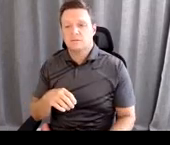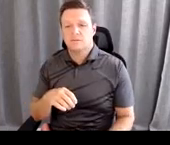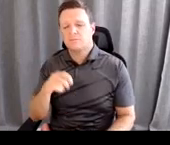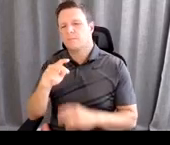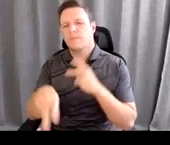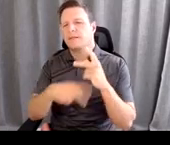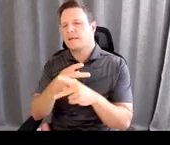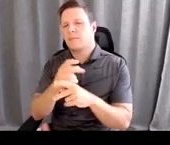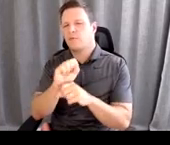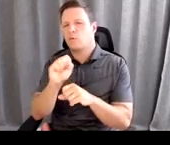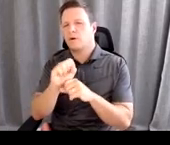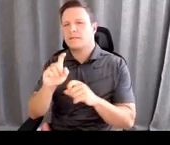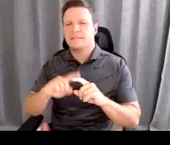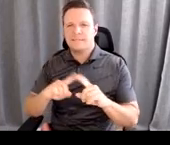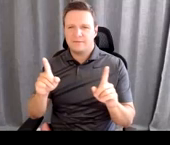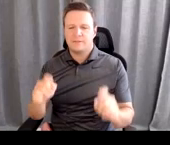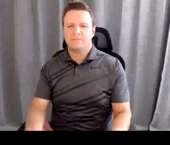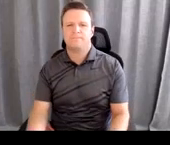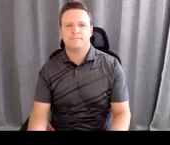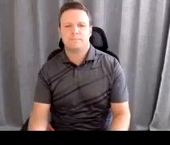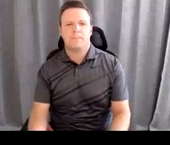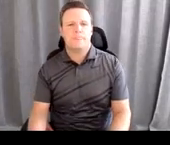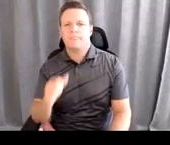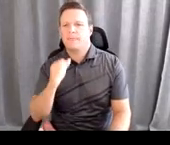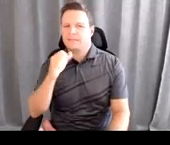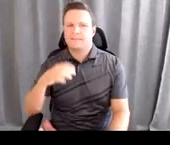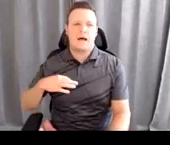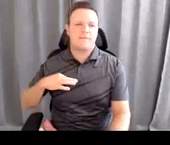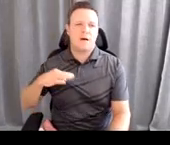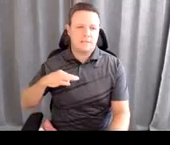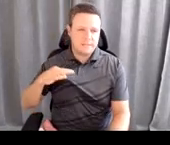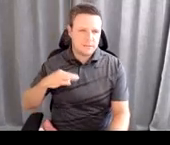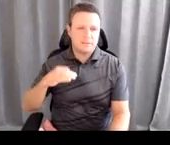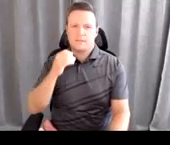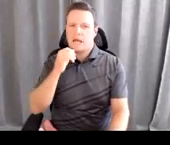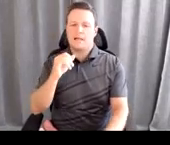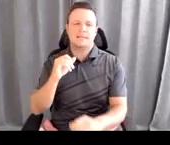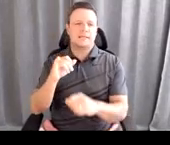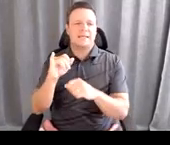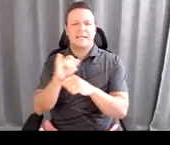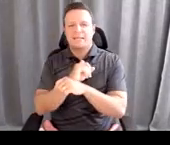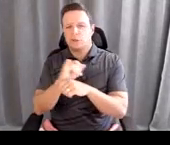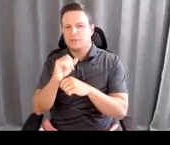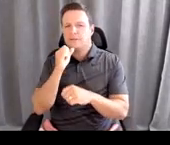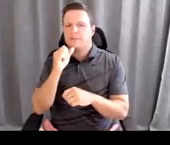than the traditional service model. It's not volunteerism, it's not an internship, it's not community service, and it's not field education.